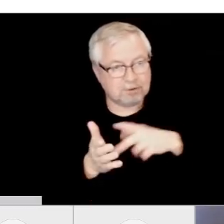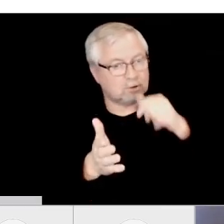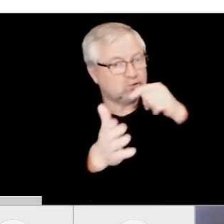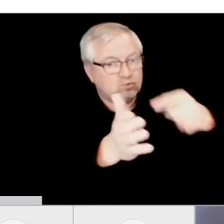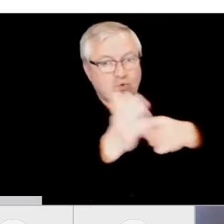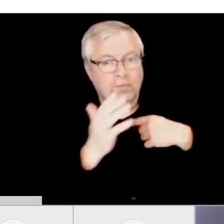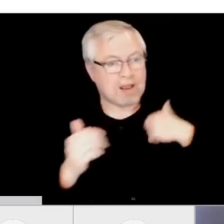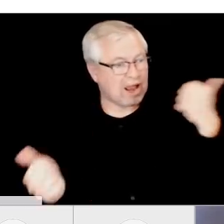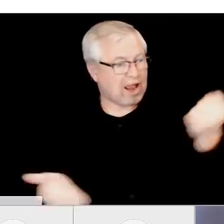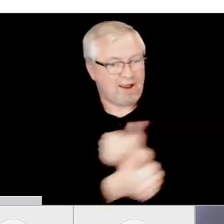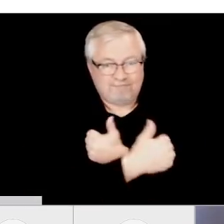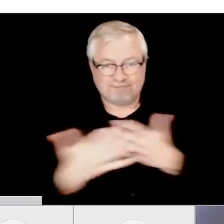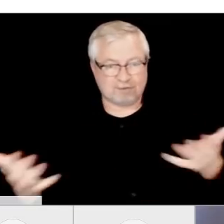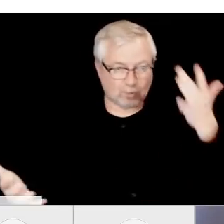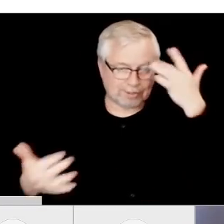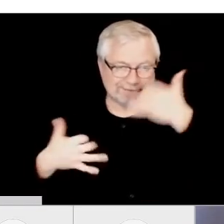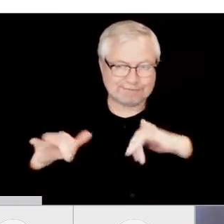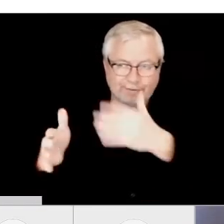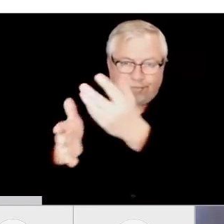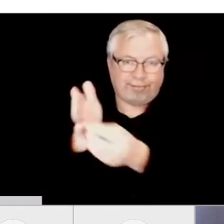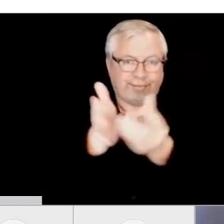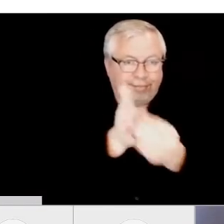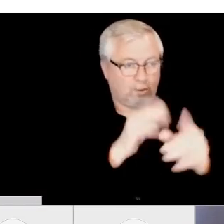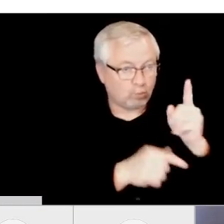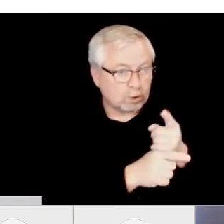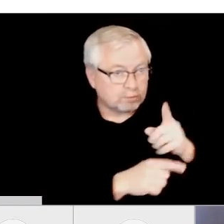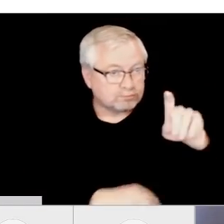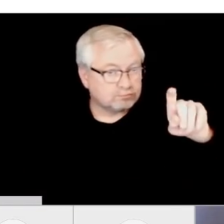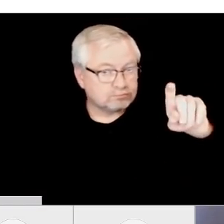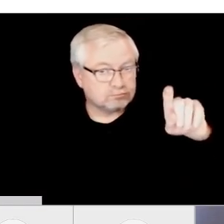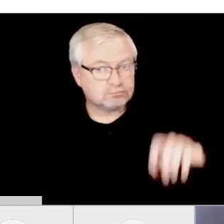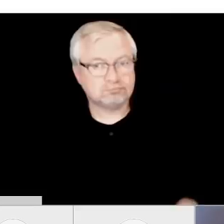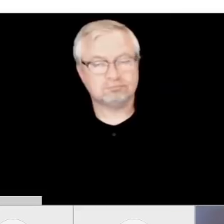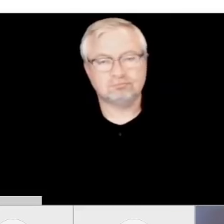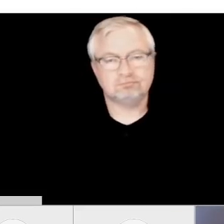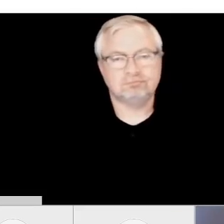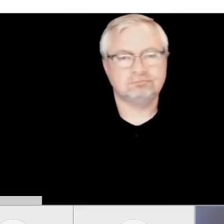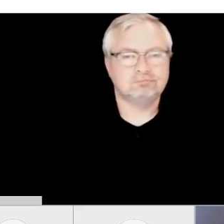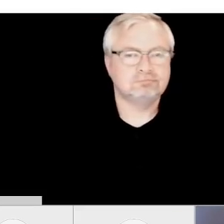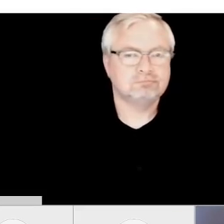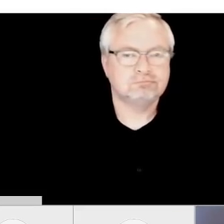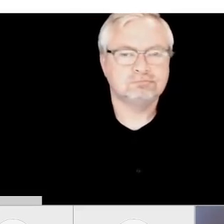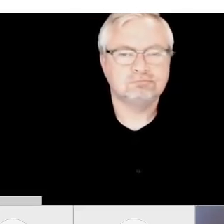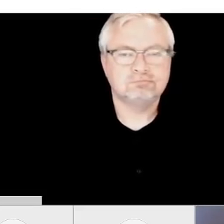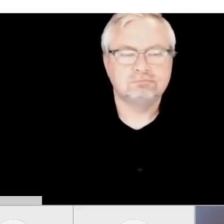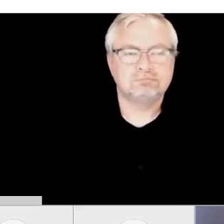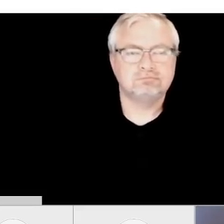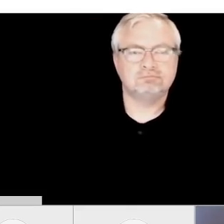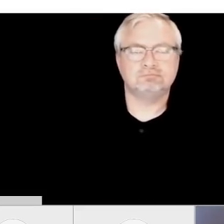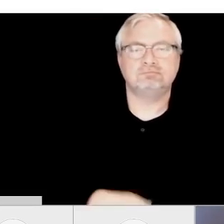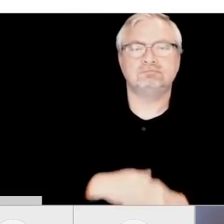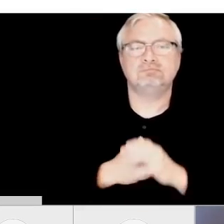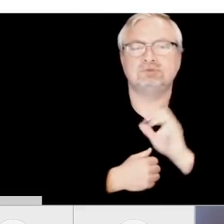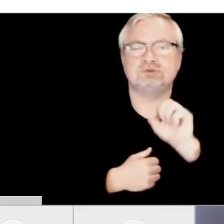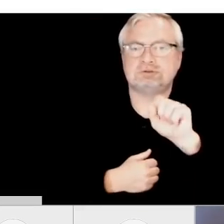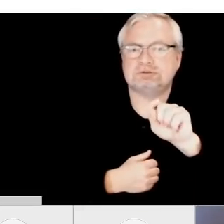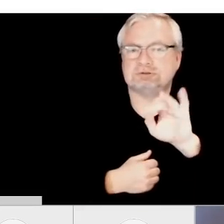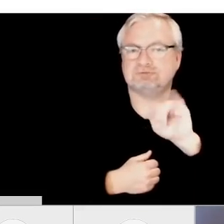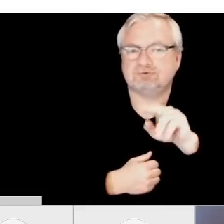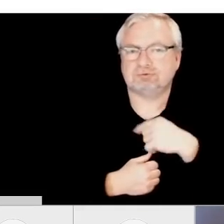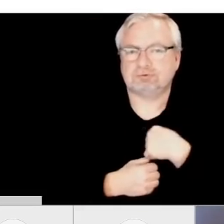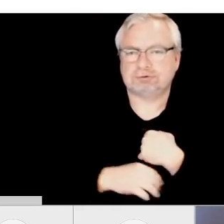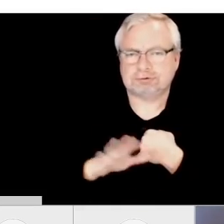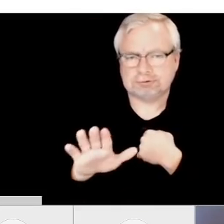Stefan Gildemeister: I'm not sure that I entirely follow the question